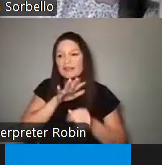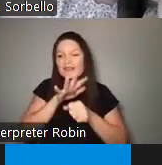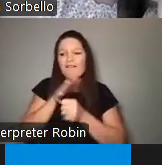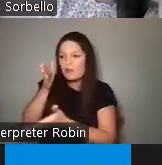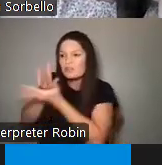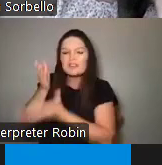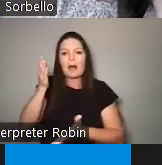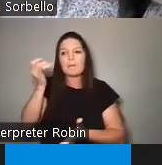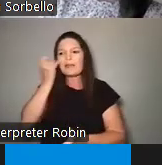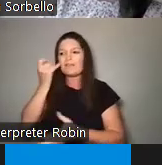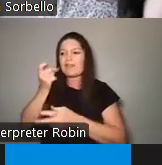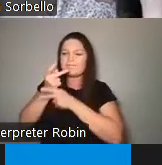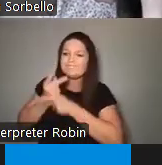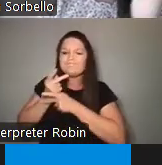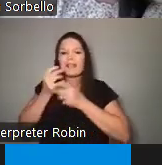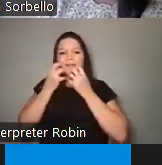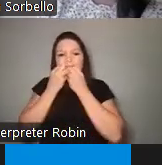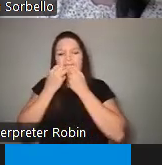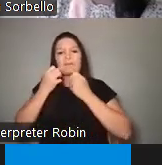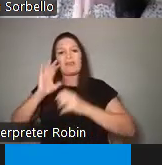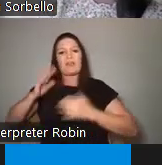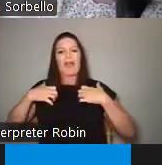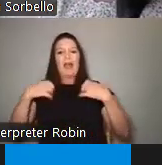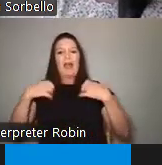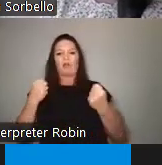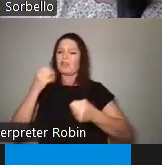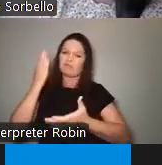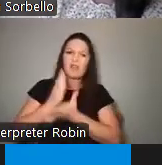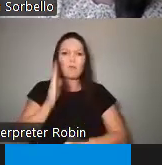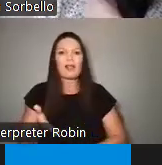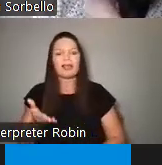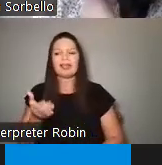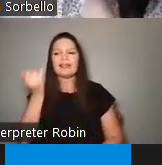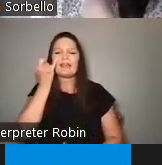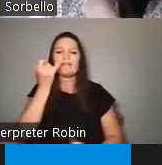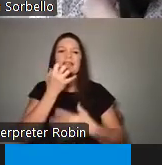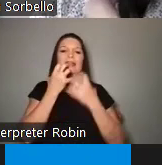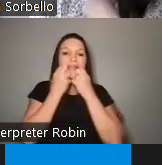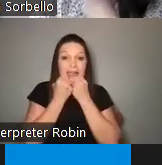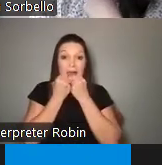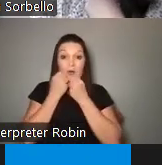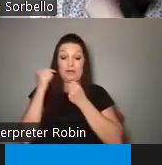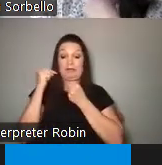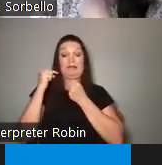answer to why that doesn't happen is dopamine. So